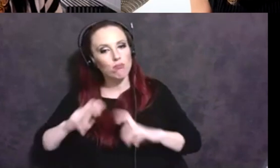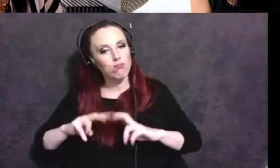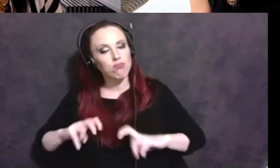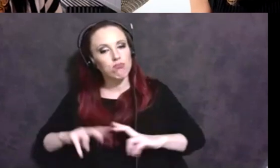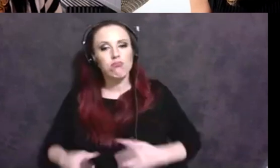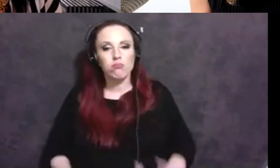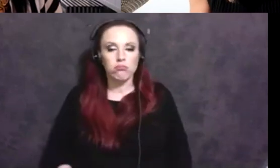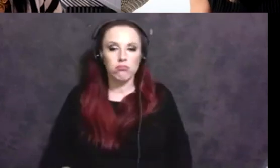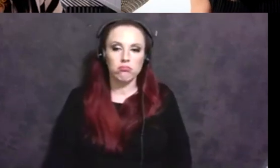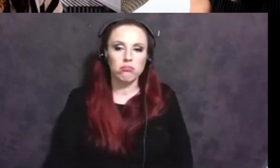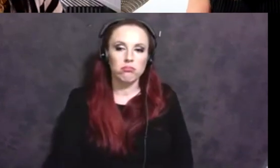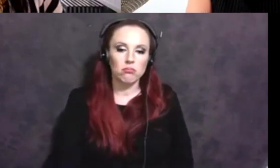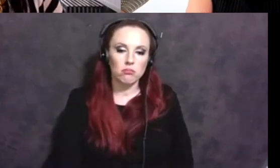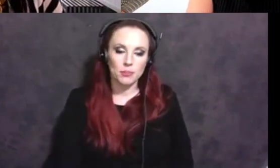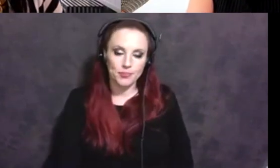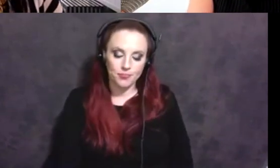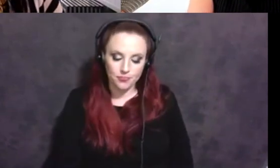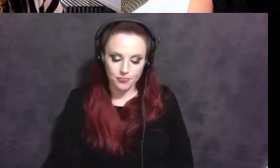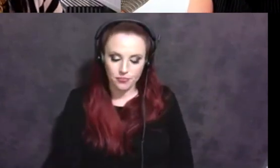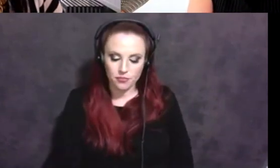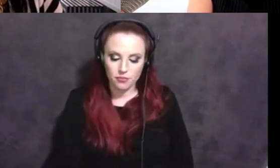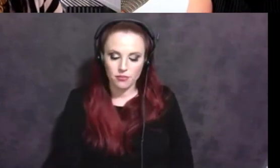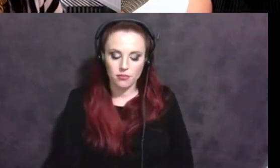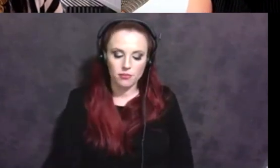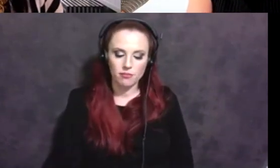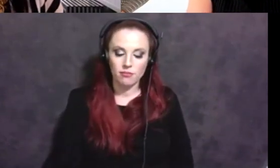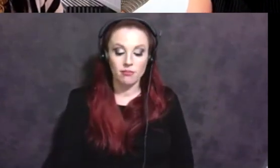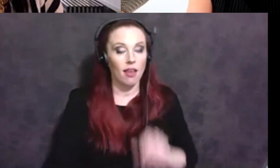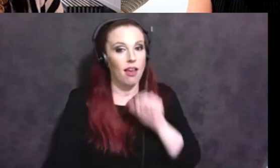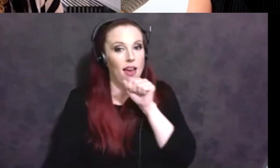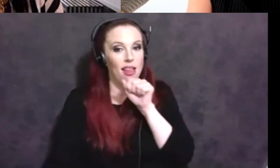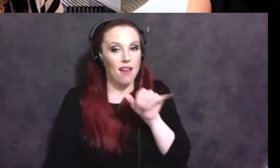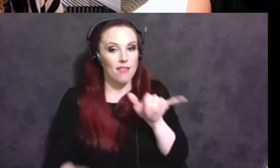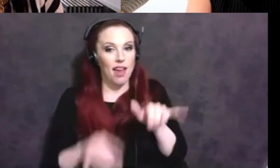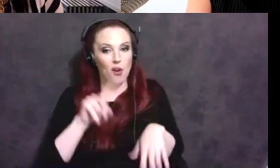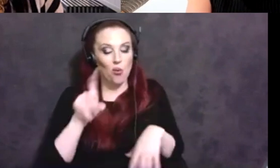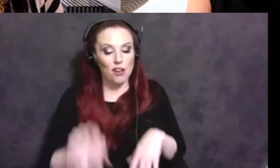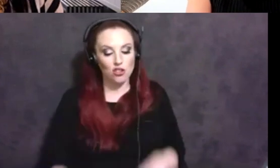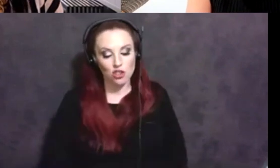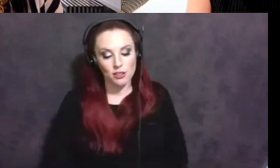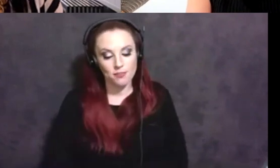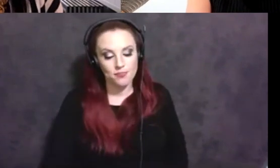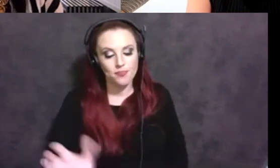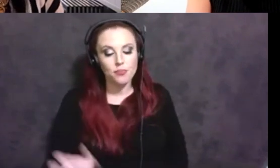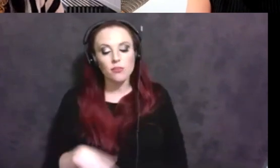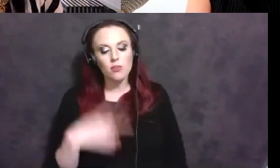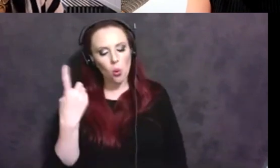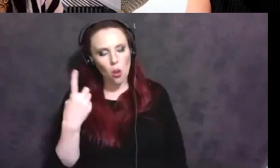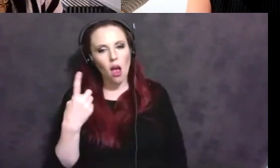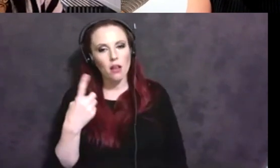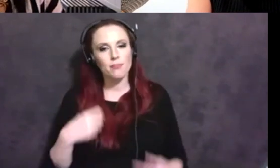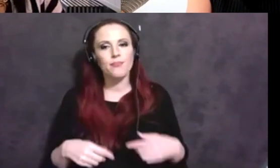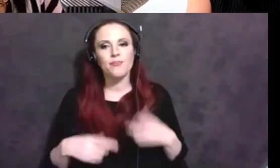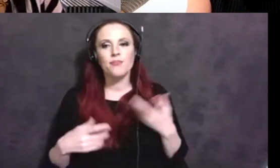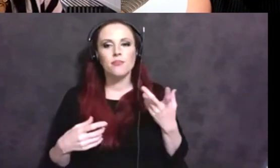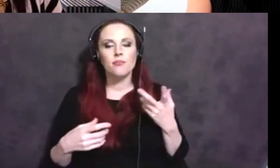it if you can. Work on it in the moment if you can or you also spend time afterwards.